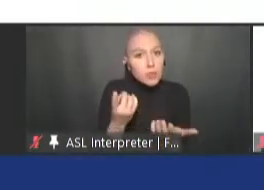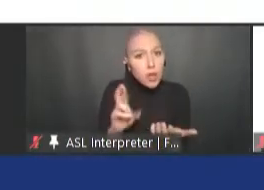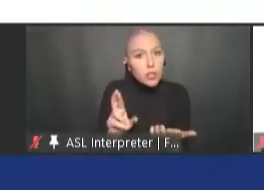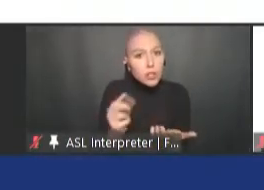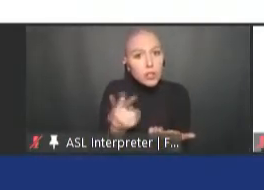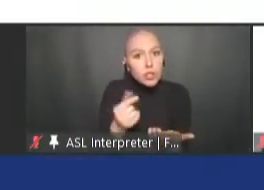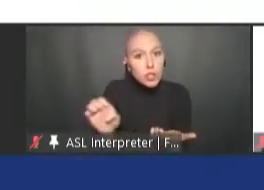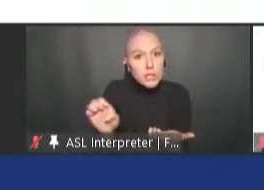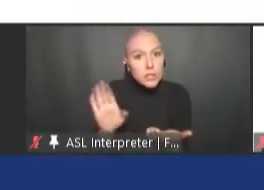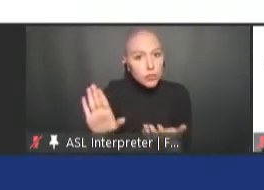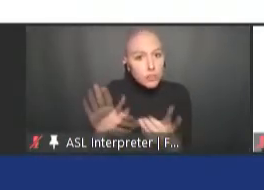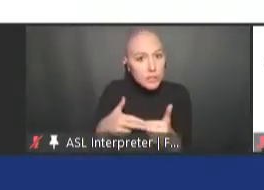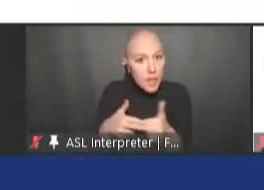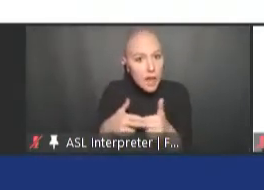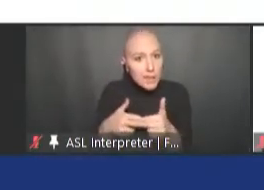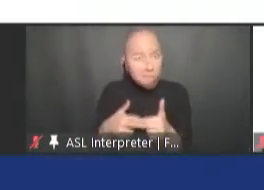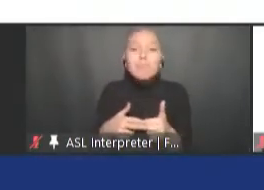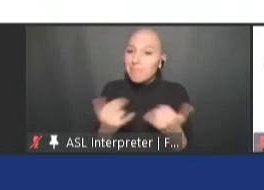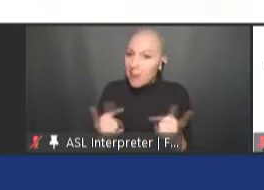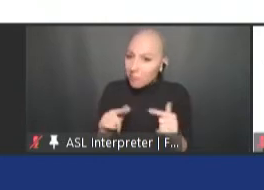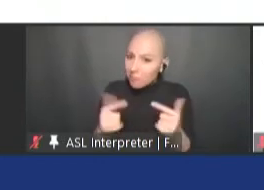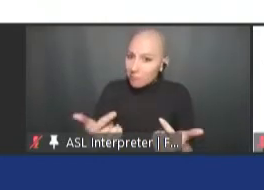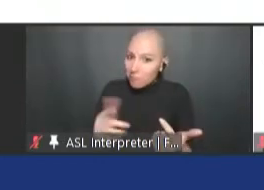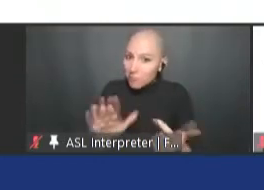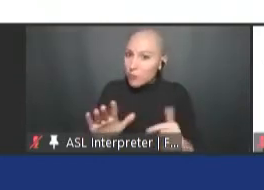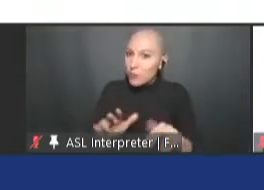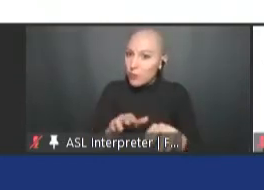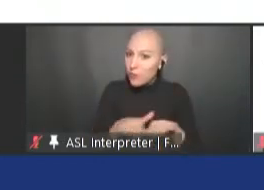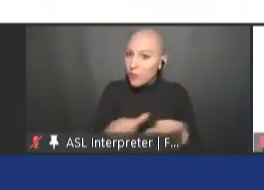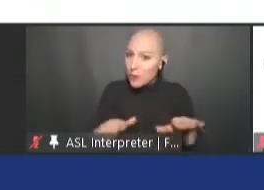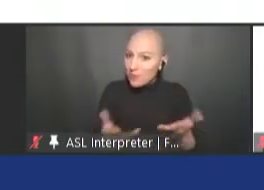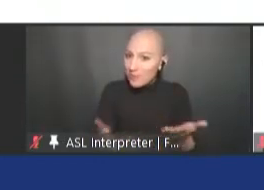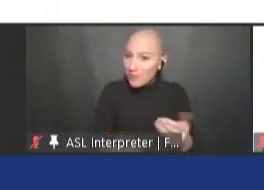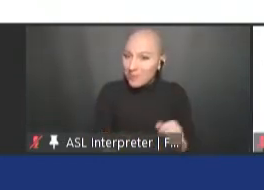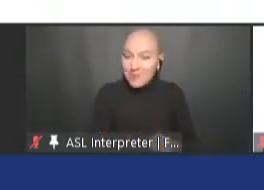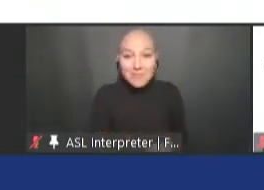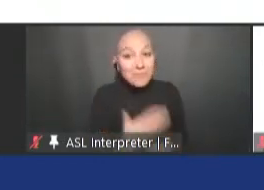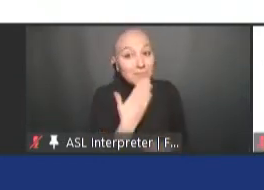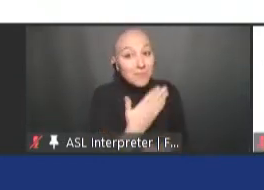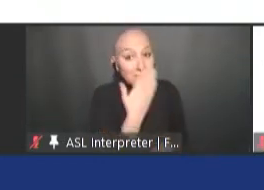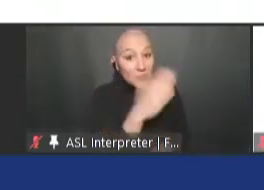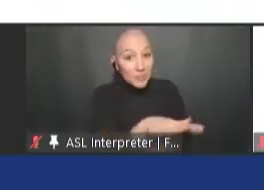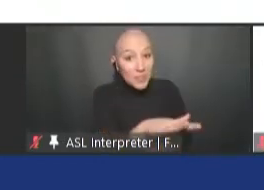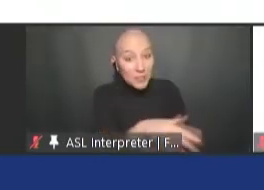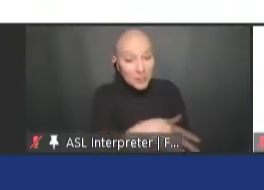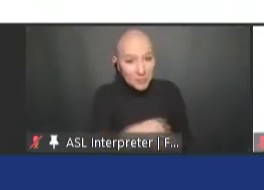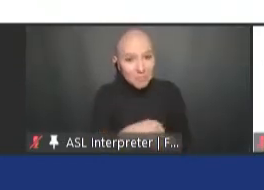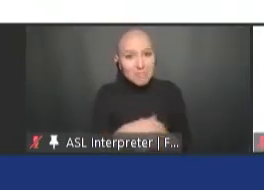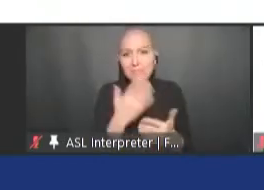Dr. Gee, you have the floor. Emily Gee: Thank you. Good afternoon. Thank you so much for inviting me here today to speak